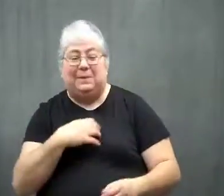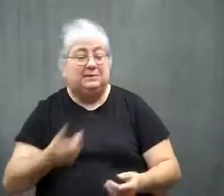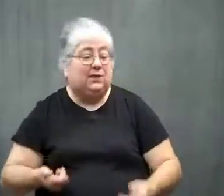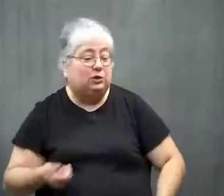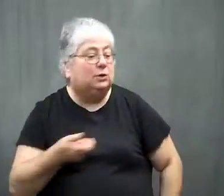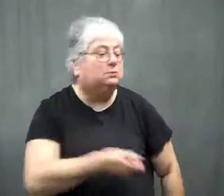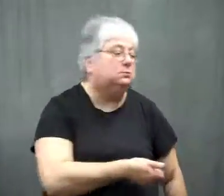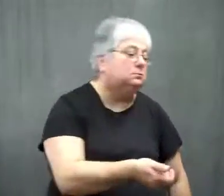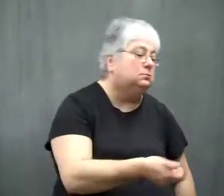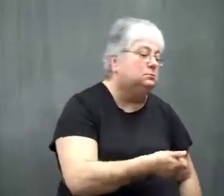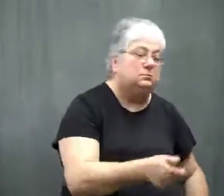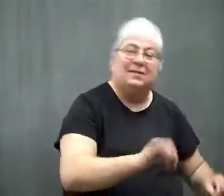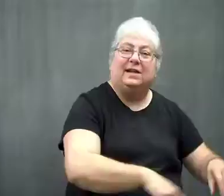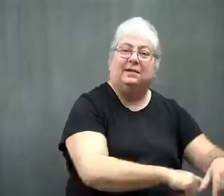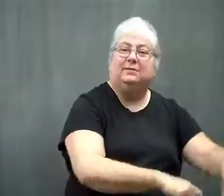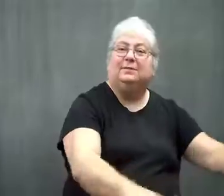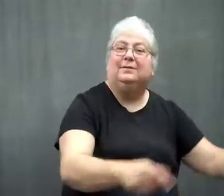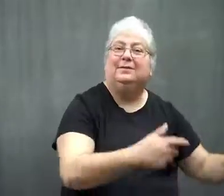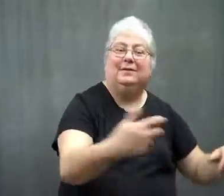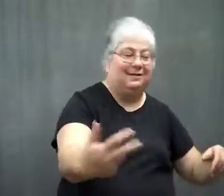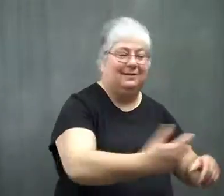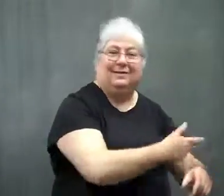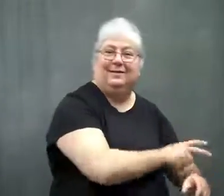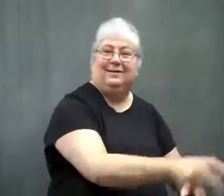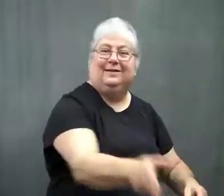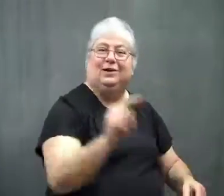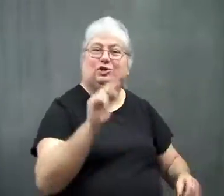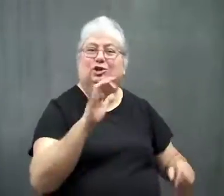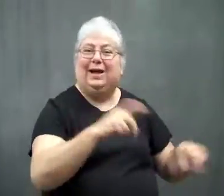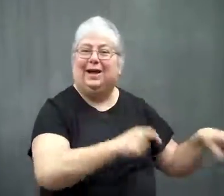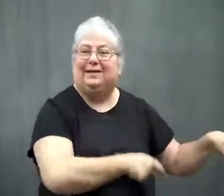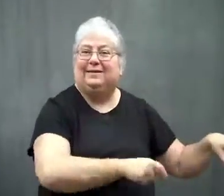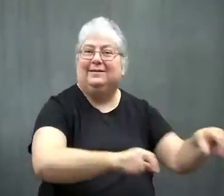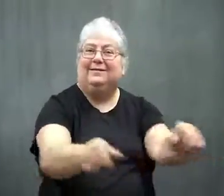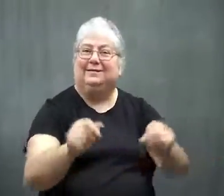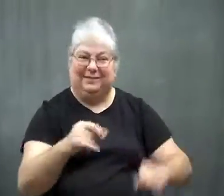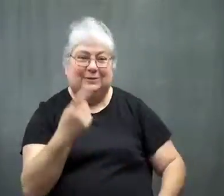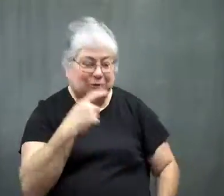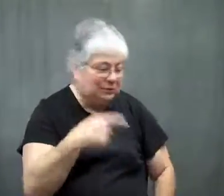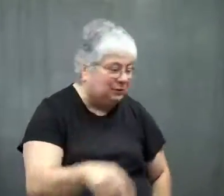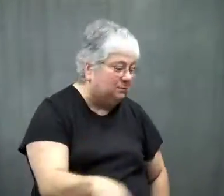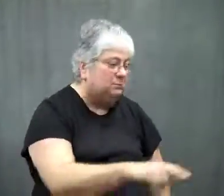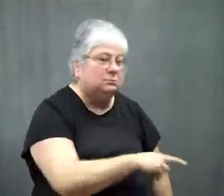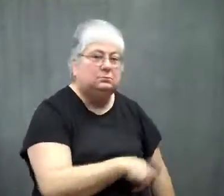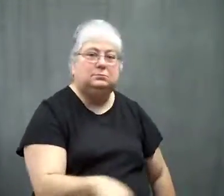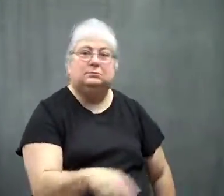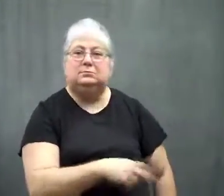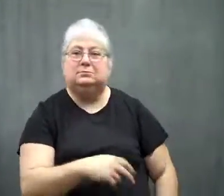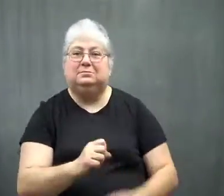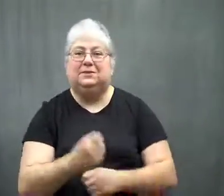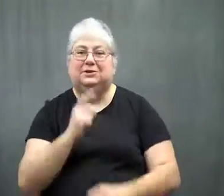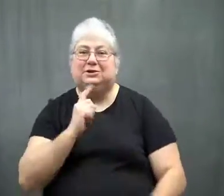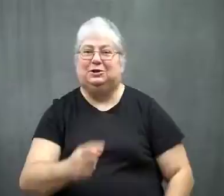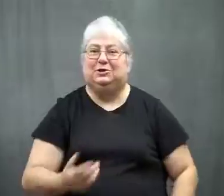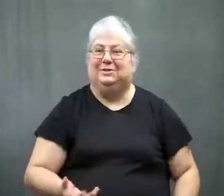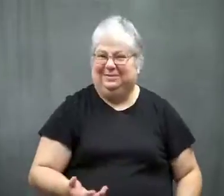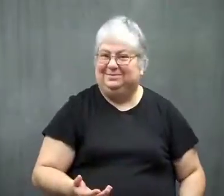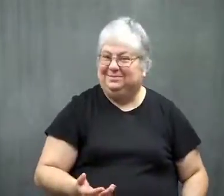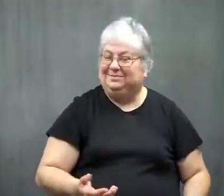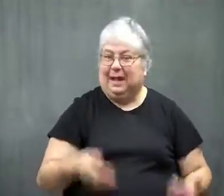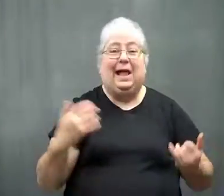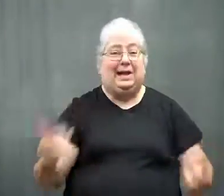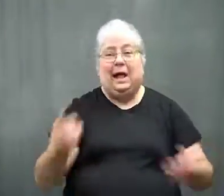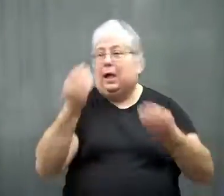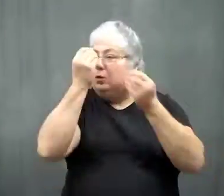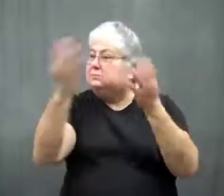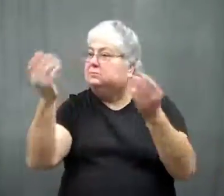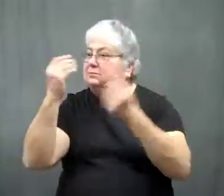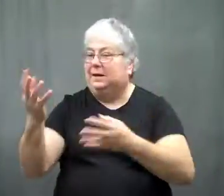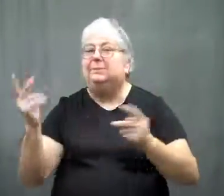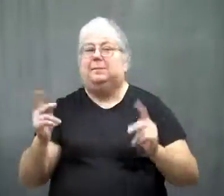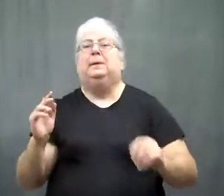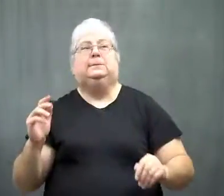Officers were checking the tracks with flashlights.